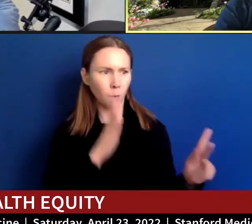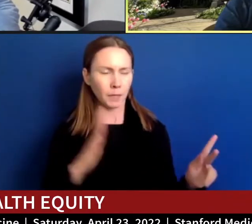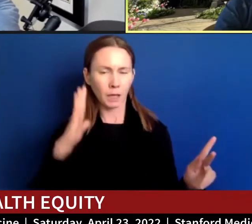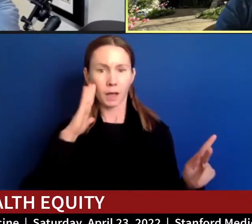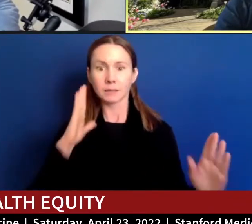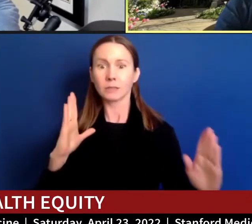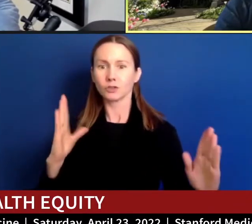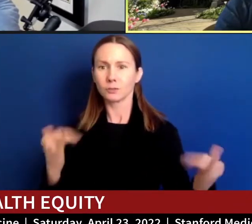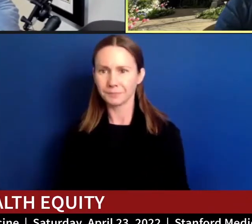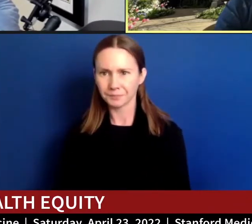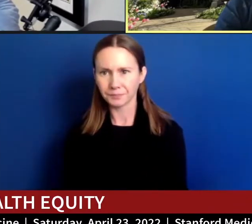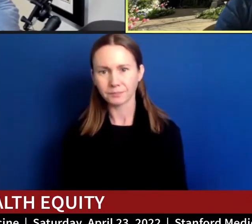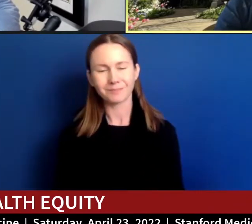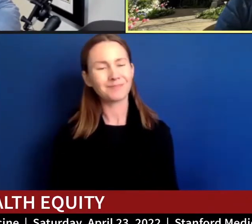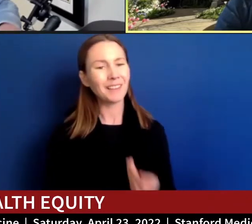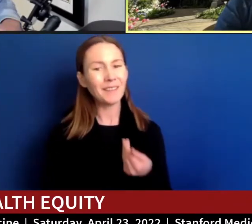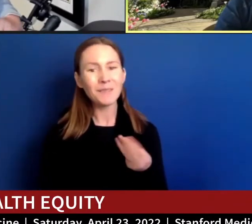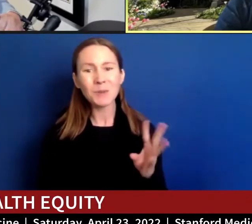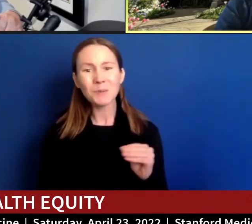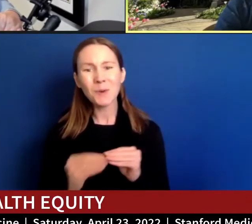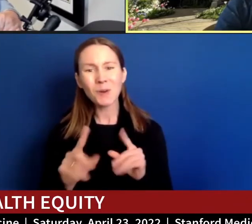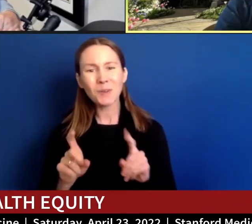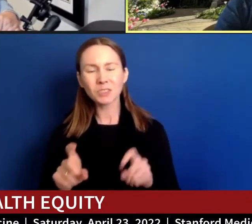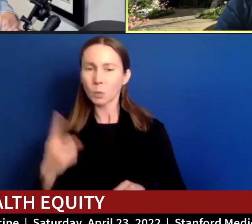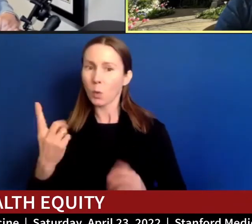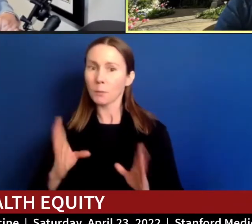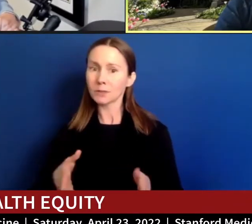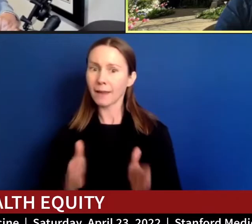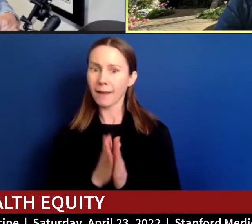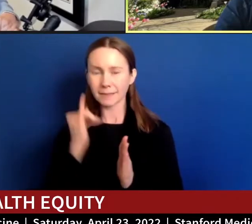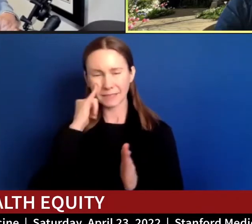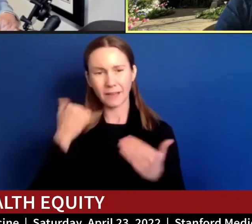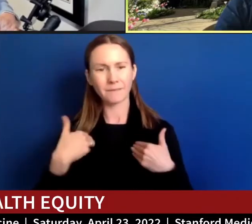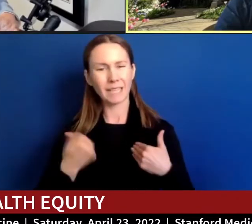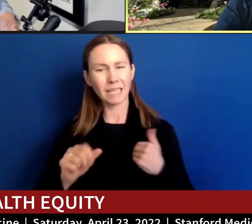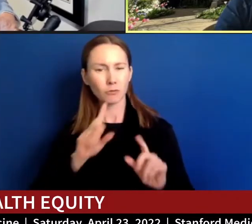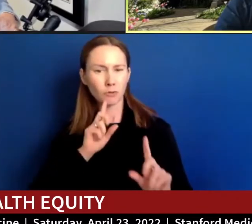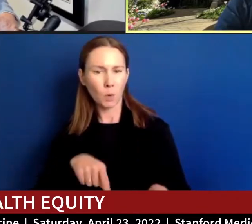Another couple questions. Somebody asked, “Are there any reports dedicated specifically